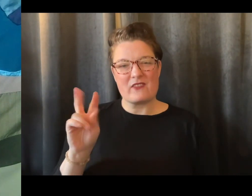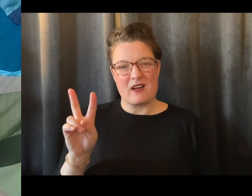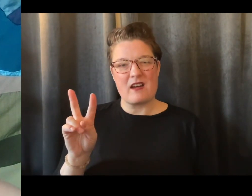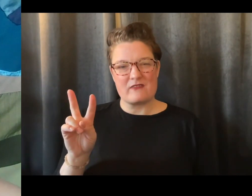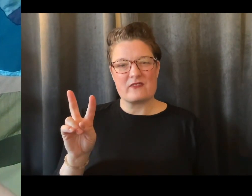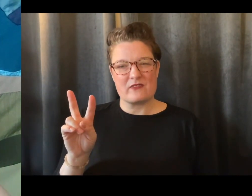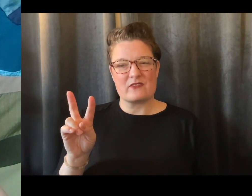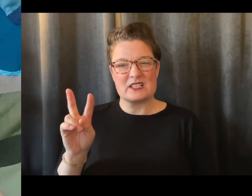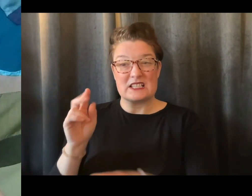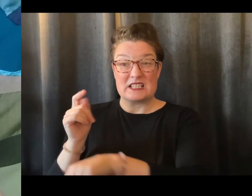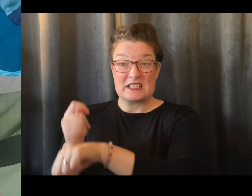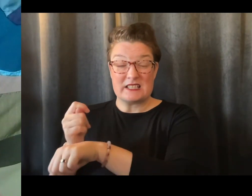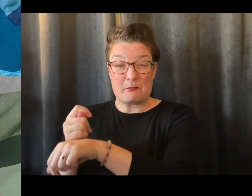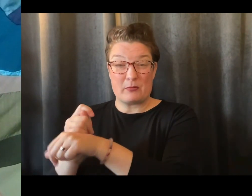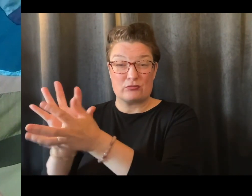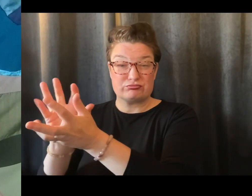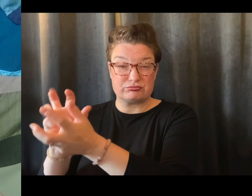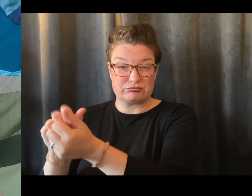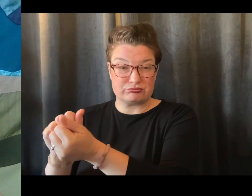the Jews were forced into diaspora.